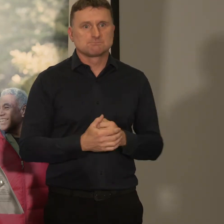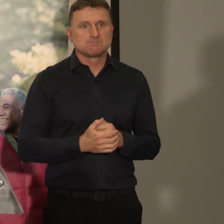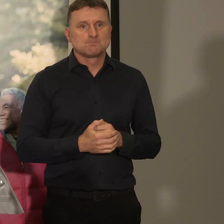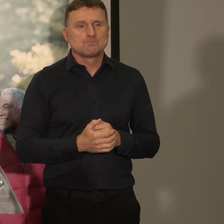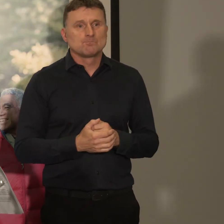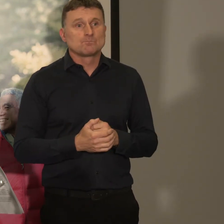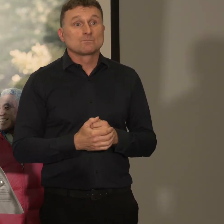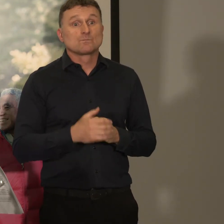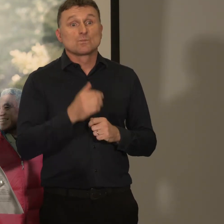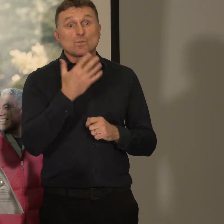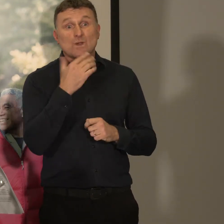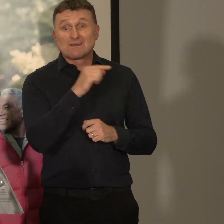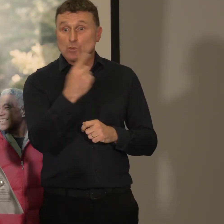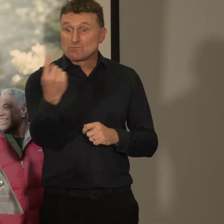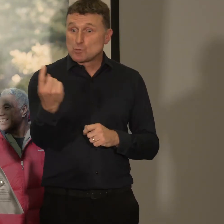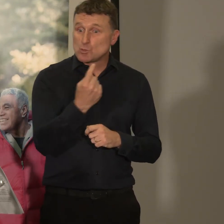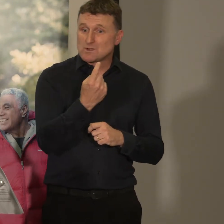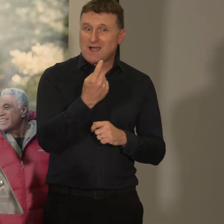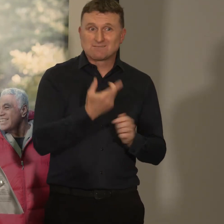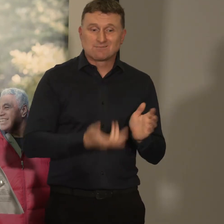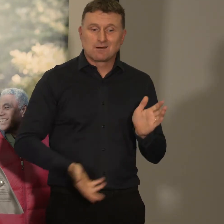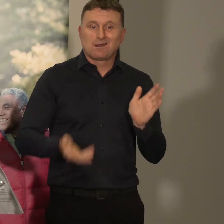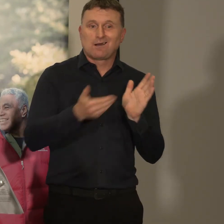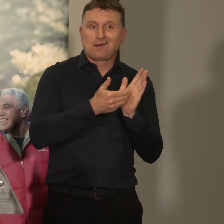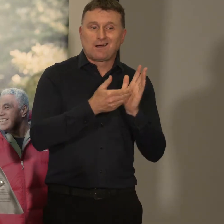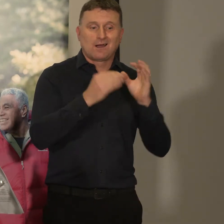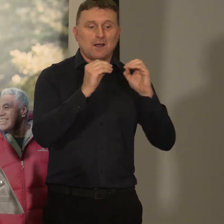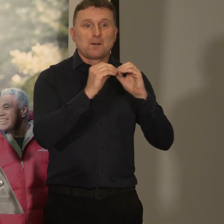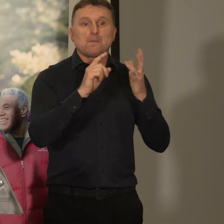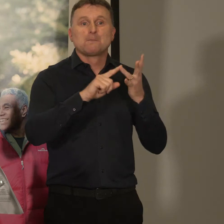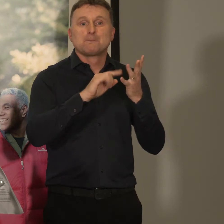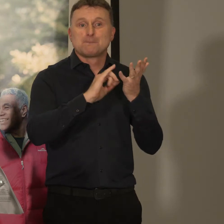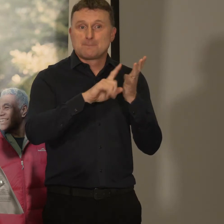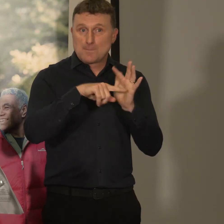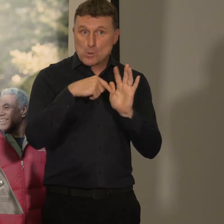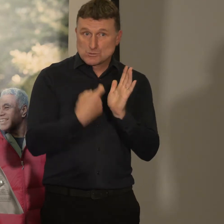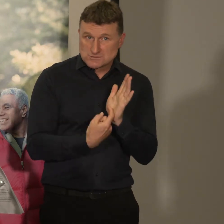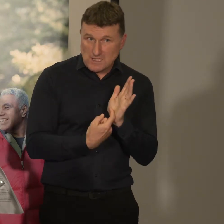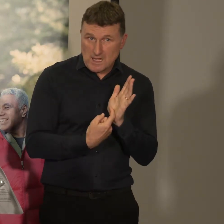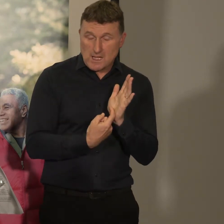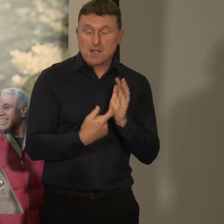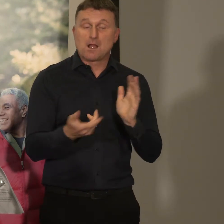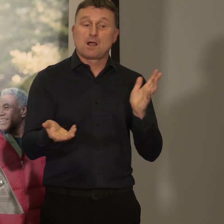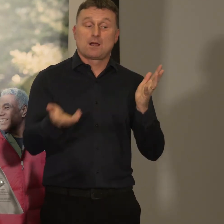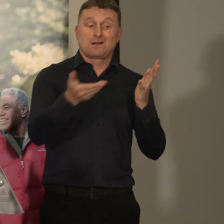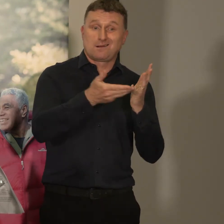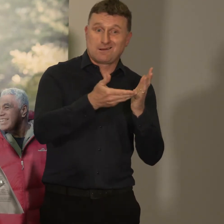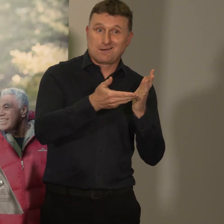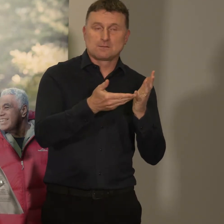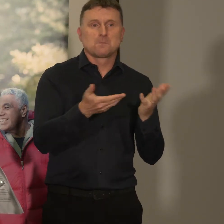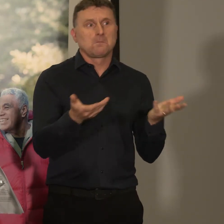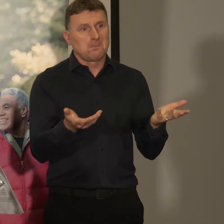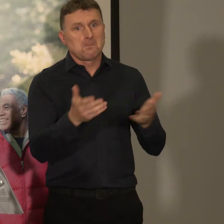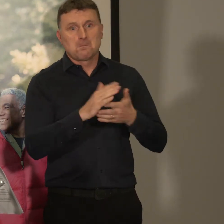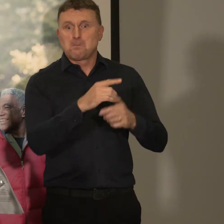in coming forward, there is an